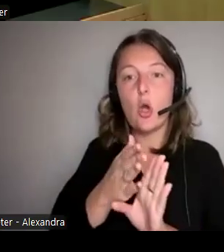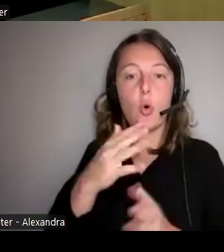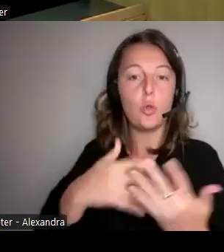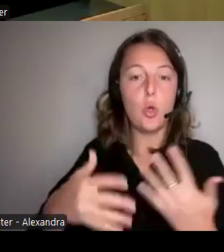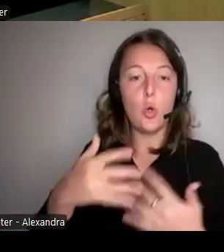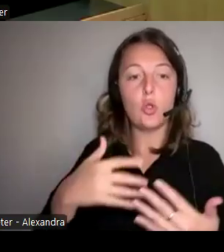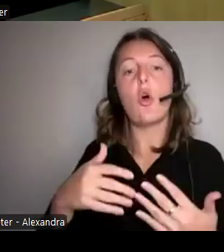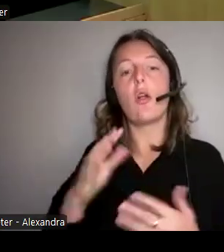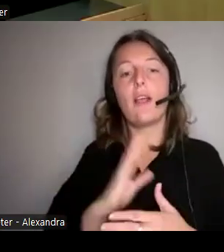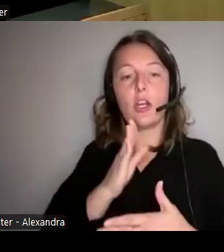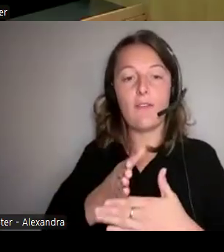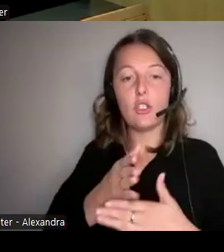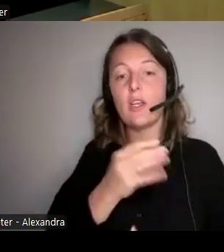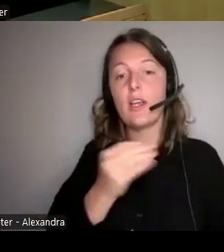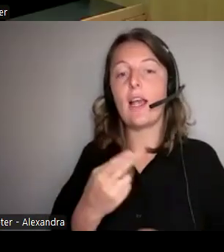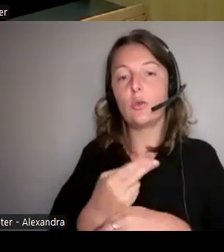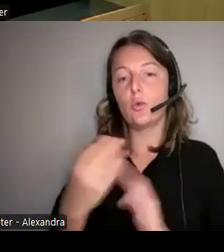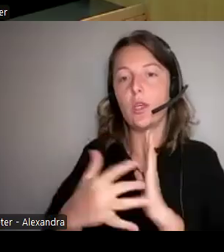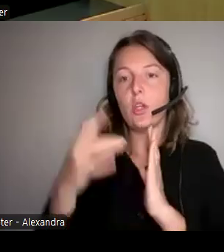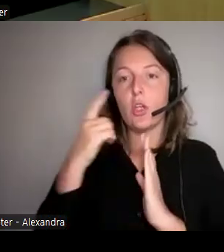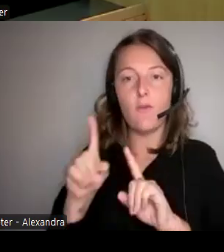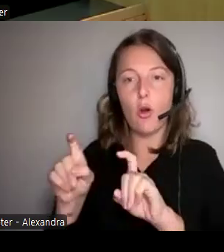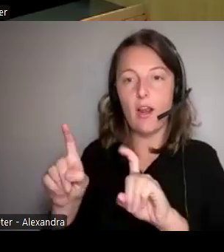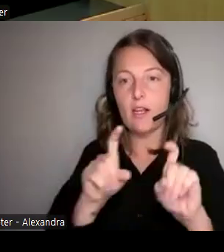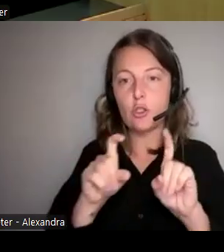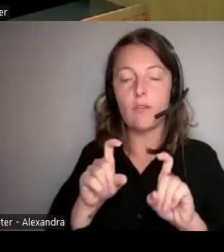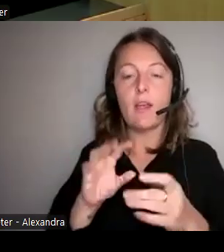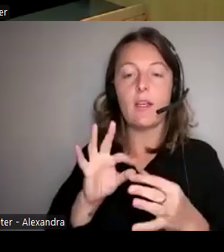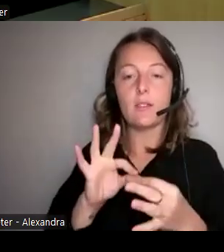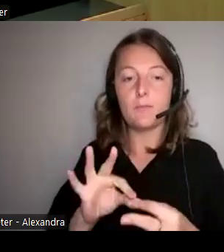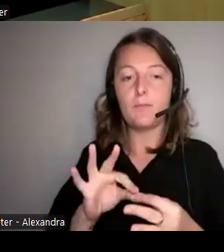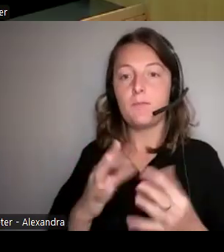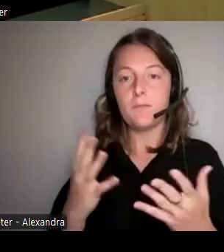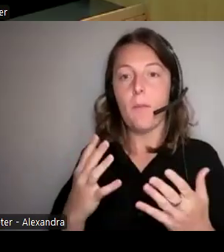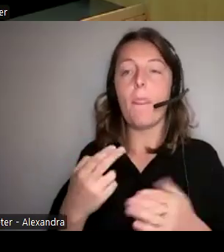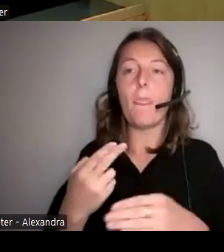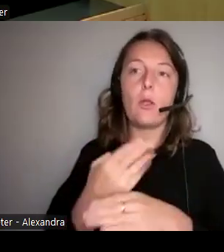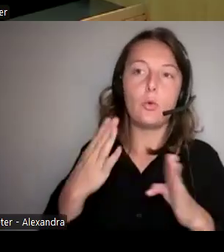technology to convey to conduct surveys that are uh that user experience research